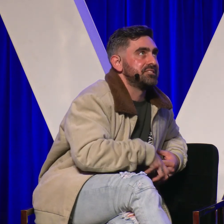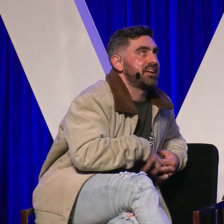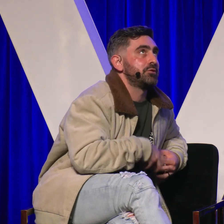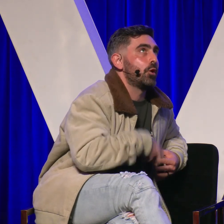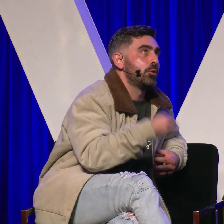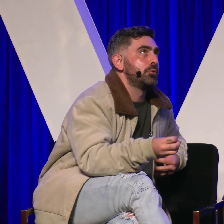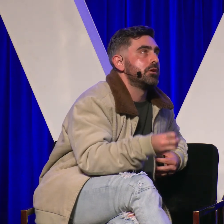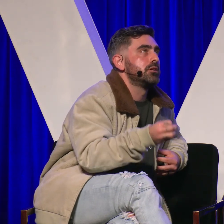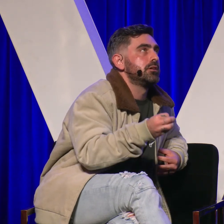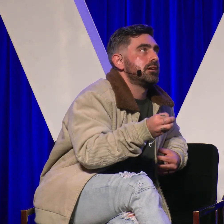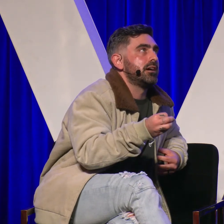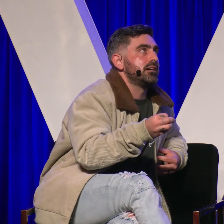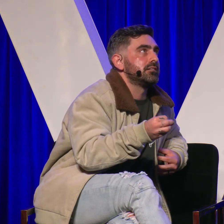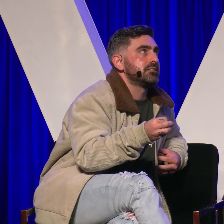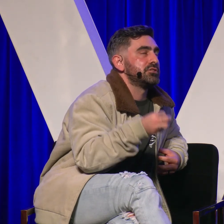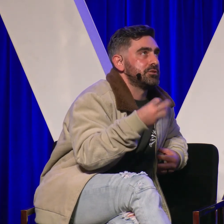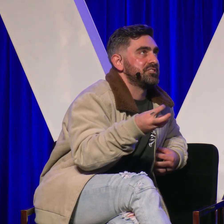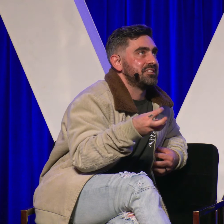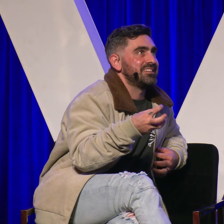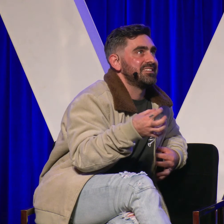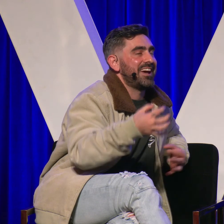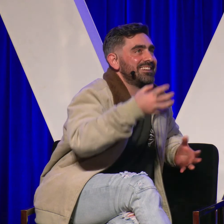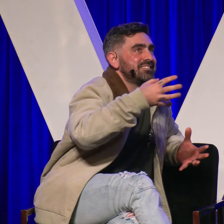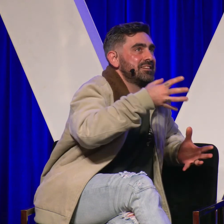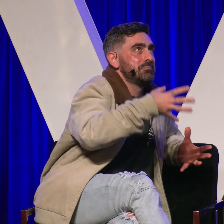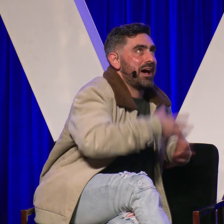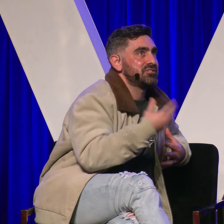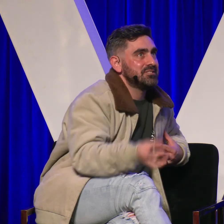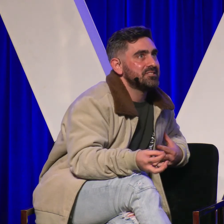and your own curiosity and passions.